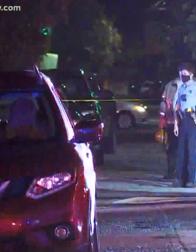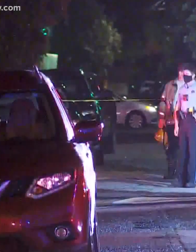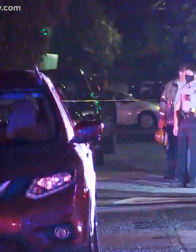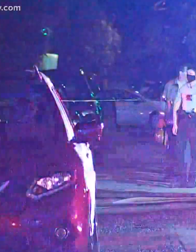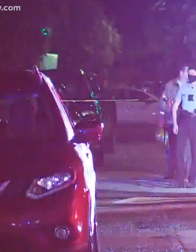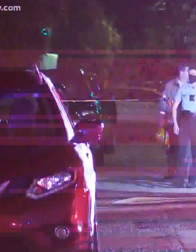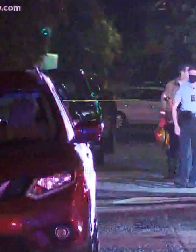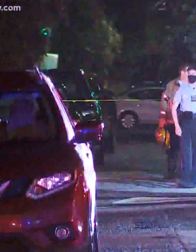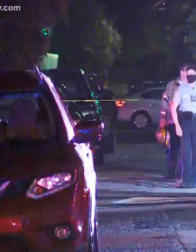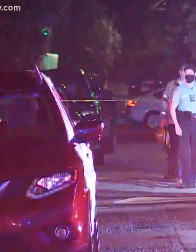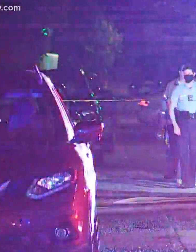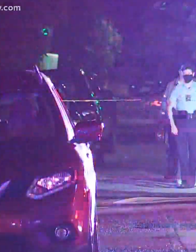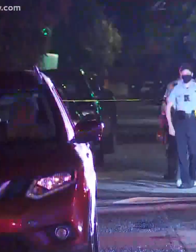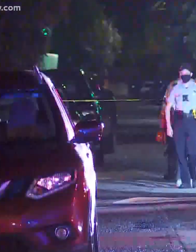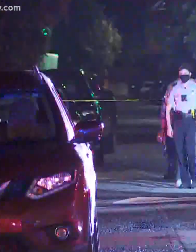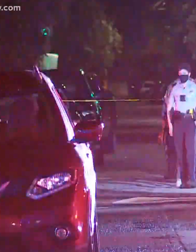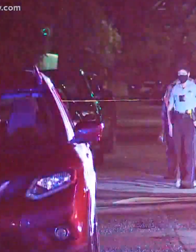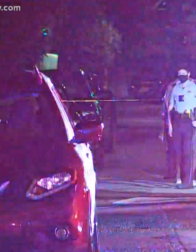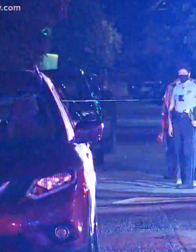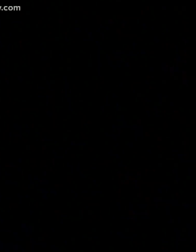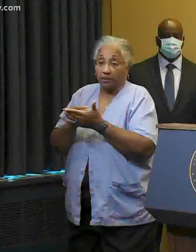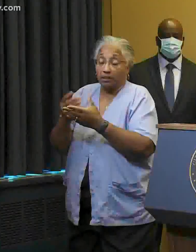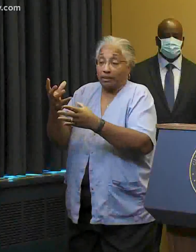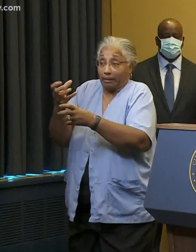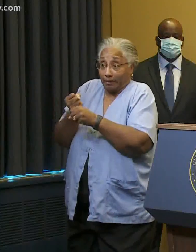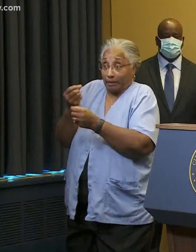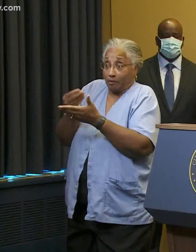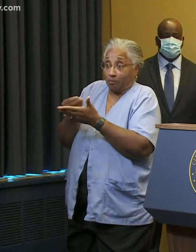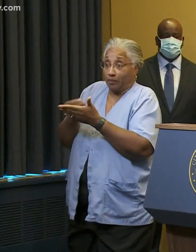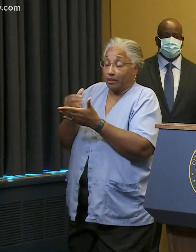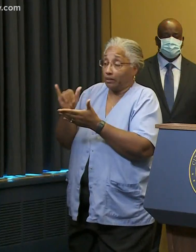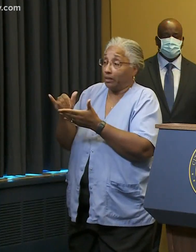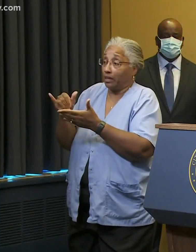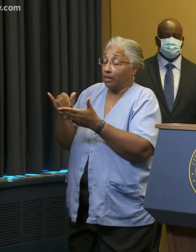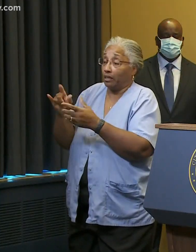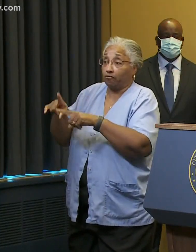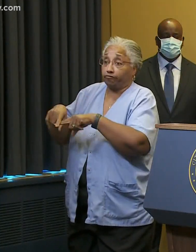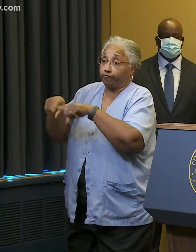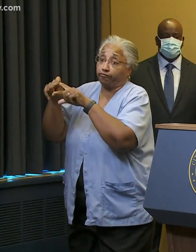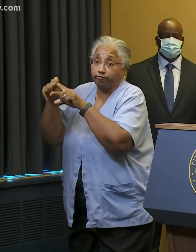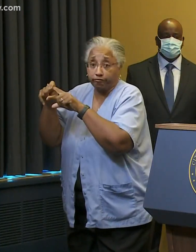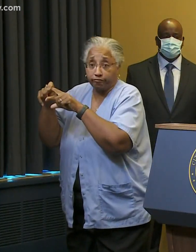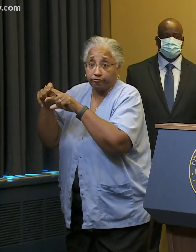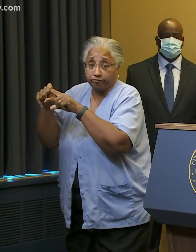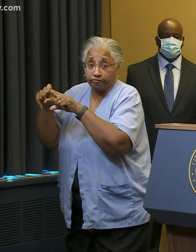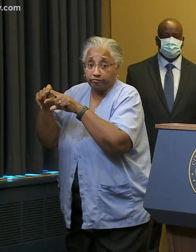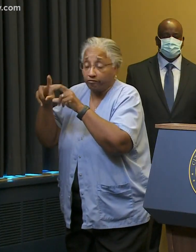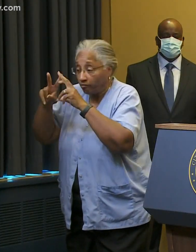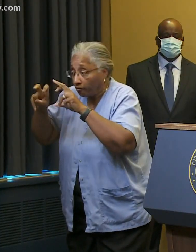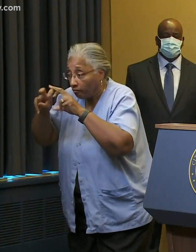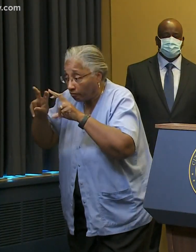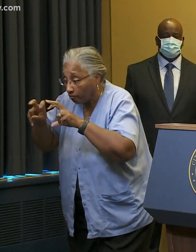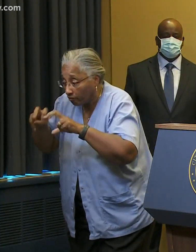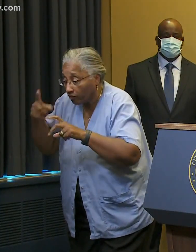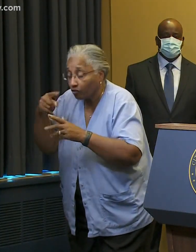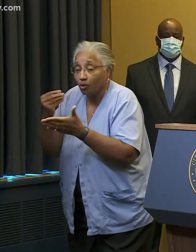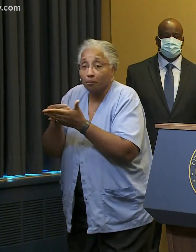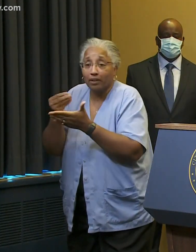CLASSIFIED WORKERS WILL NOT WORK. WORK. WORK. IT WORK. IT IS WORK. IT IS AN WORK. IT IS AN EFFORT WORK. IT IS AN EFFORT THAT WORK. IT IS AN EFFORT THAT MAYOR IT IS AN EFFORT THAT MAYOR IT IS AN EFFORT THAT MAYOR LATOYIA IT IS AN EFFORT THAT MAYOR LATOYIA CANTRELL IT IS AN EFFORT THAT MAYOR LATOYIA CANTRELL SAYS IT IS AN EFFORT THAT MAYOR LATOYIA CANTRELL SAYS WILL IT IS AN EFFORT THAT MAYOR LATOYIA CANTRELL SAYS WILL SAVE LATOYIA CANTRELL SAYS WILL SAVE LATOYIA CANTRELL SAYS WILL SAVE THE LATOYIA CANTRELL SAYS WILL SAVE THE CITY LATOYIA CANTRELL SAYS WILL SAVE THE CITY ROUGHLY LATOYIA CANTRELL SAYS WILL SAVE THE CITY ROUGHLY SIX LATOYIA CANTRELL SAYS WILL SAVE THE CITY ROUGHLY SIX MILLION THE CITY ROUGHLY SIX MILLION THE CITY ROUGHLY SIX MILLION DOLLARS THE CITY ROUGHLY SIX MILLION DOLLARS GOING THE CITY ROUGHLY SIX MILLION DOLLARS GOING THROUGH THE CITY ROUGHLY SIX MILLION DOLLARS GOING THROUGH THE